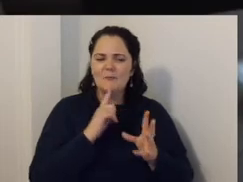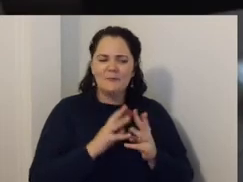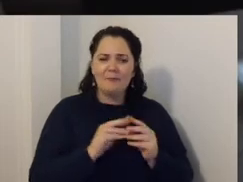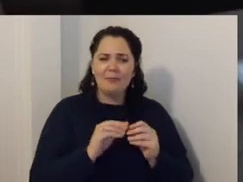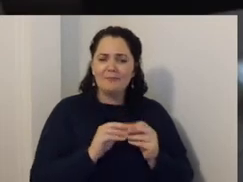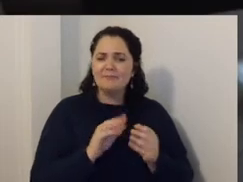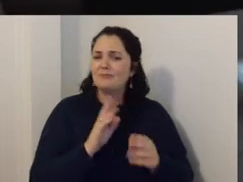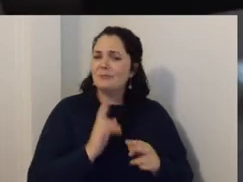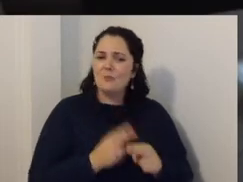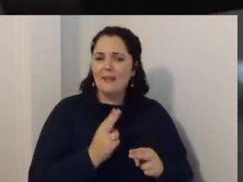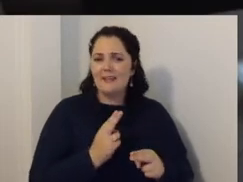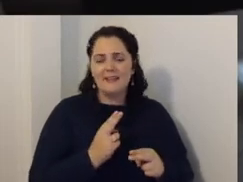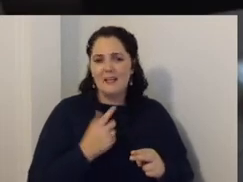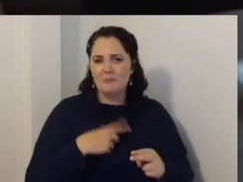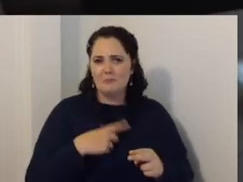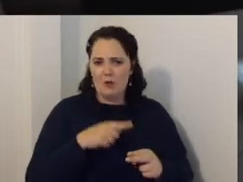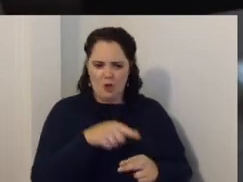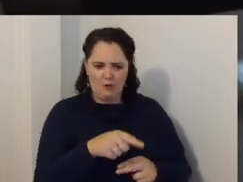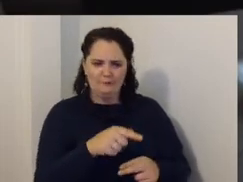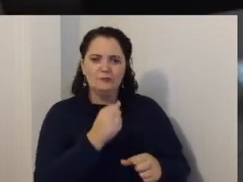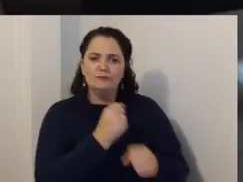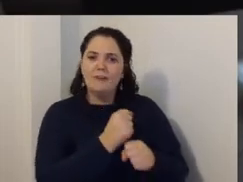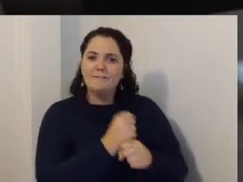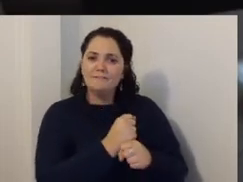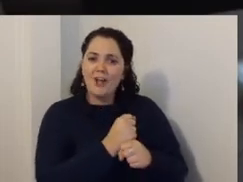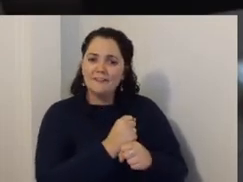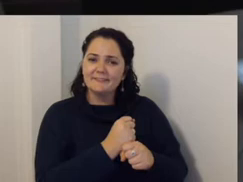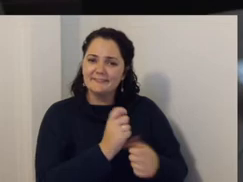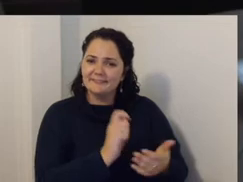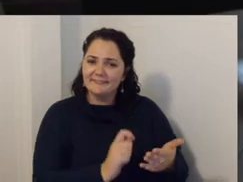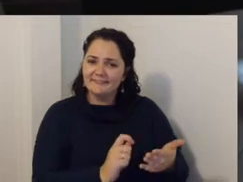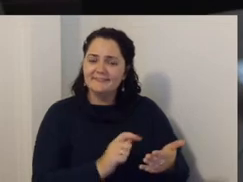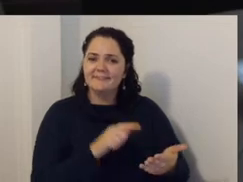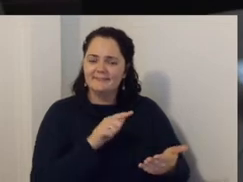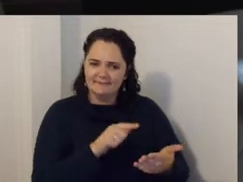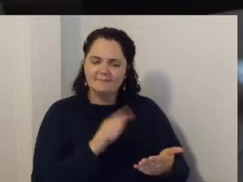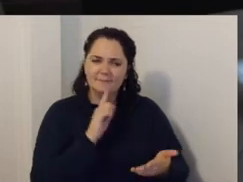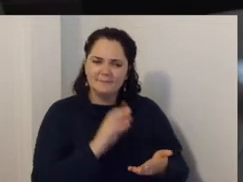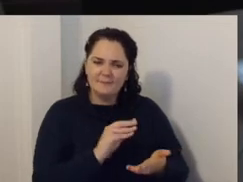especially if you're working with a graphite um kneaded erasers work by just literally adhering to